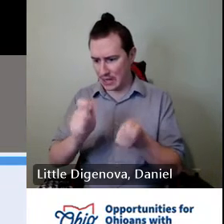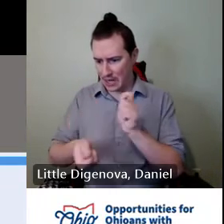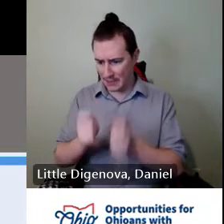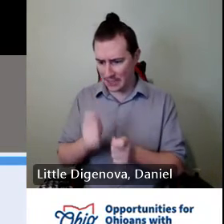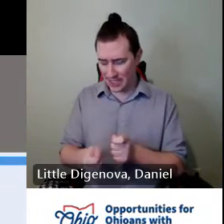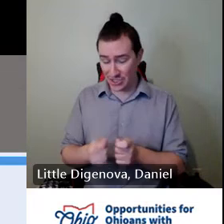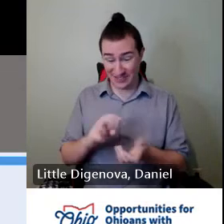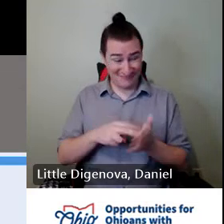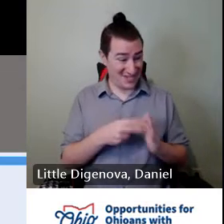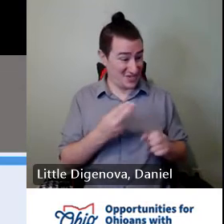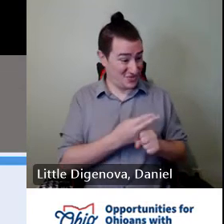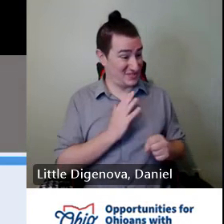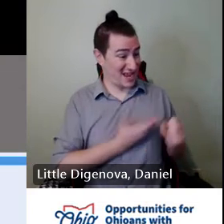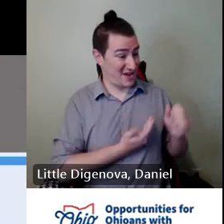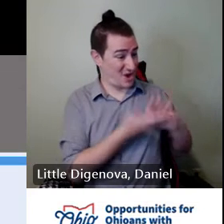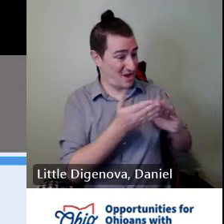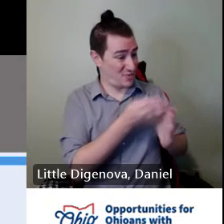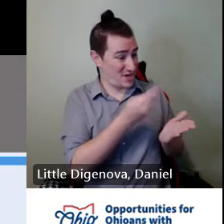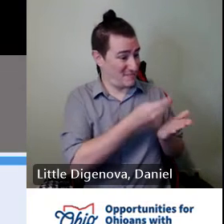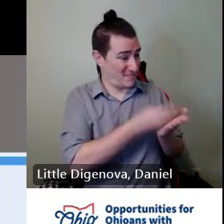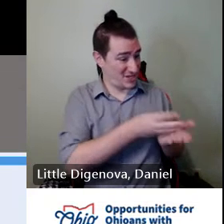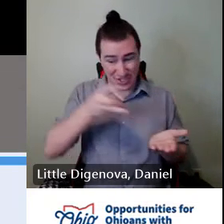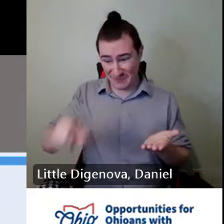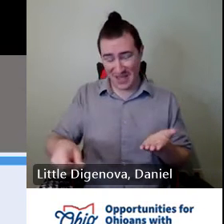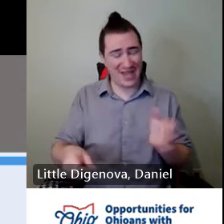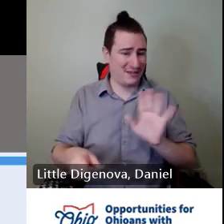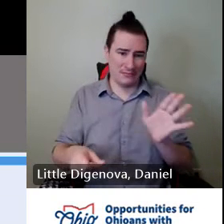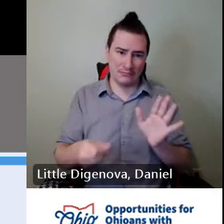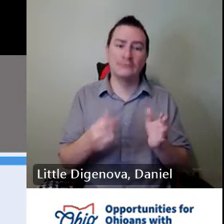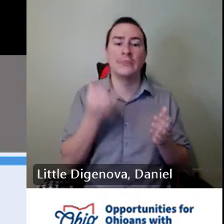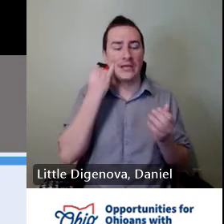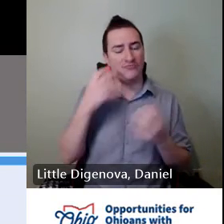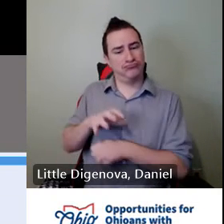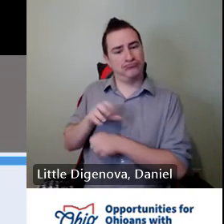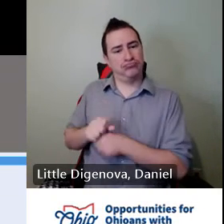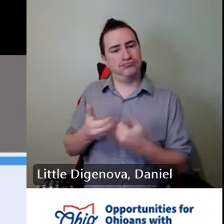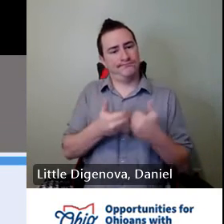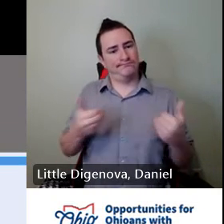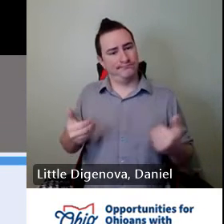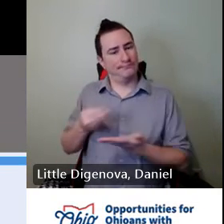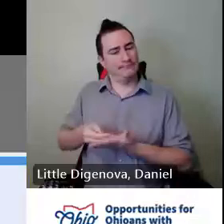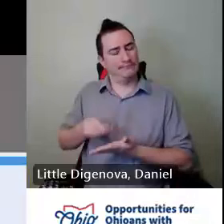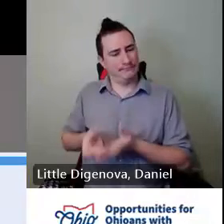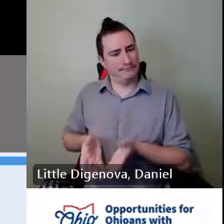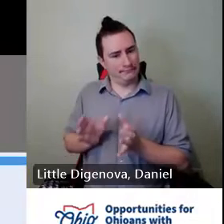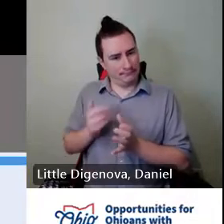It also helps to streamline the process for purchasing and implementing accommodations, making it more efficient.